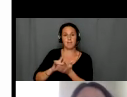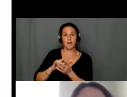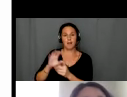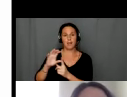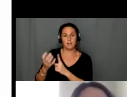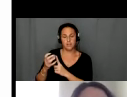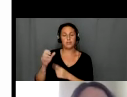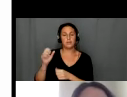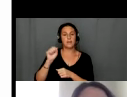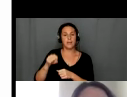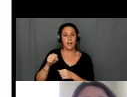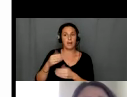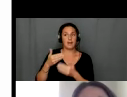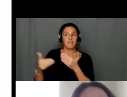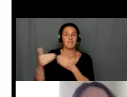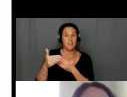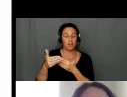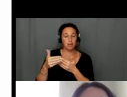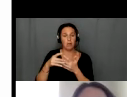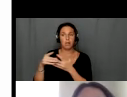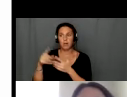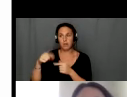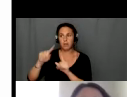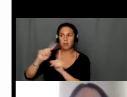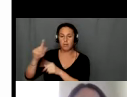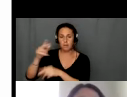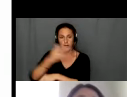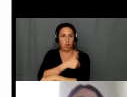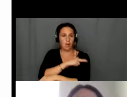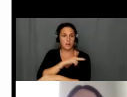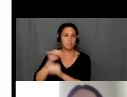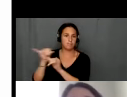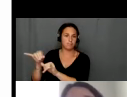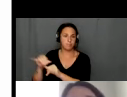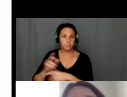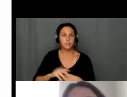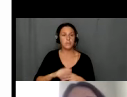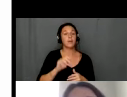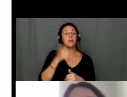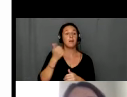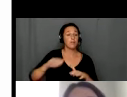eventually lead to hospitalizations and another challenge to know is that